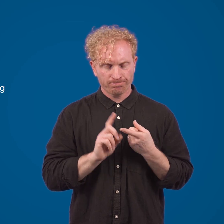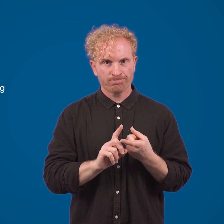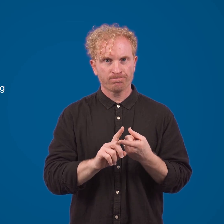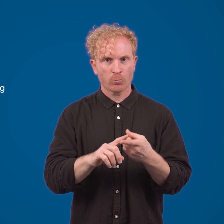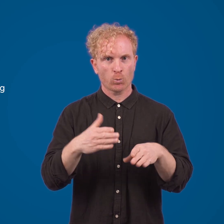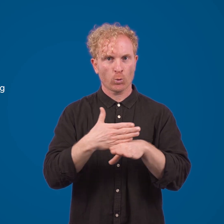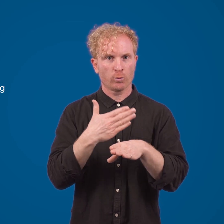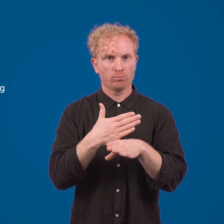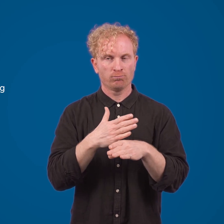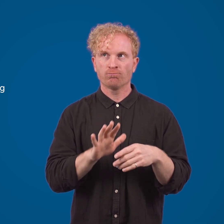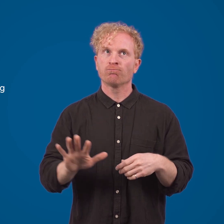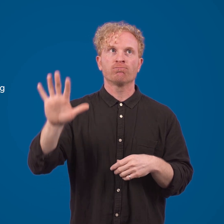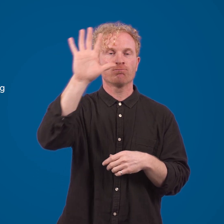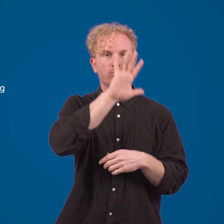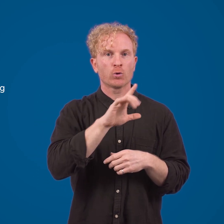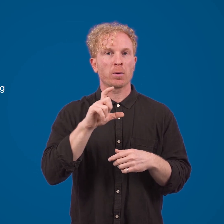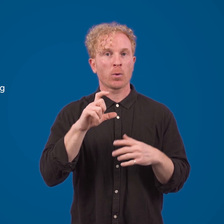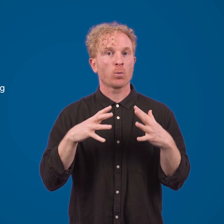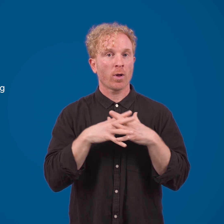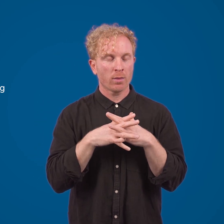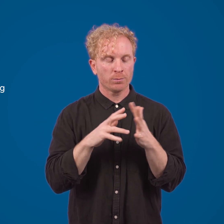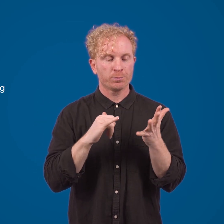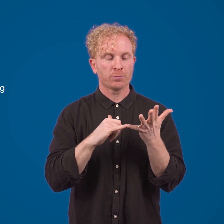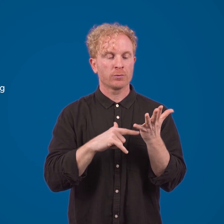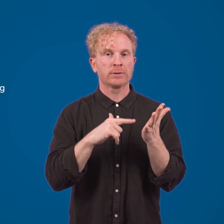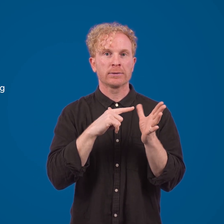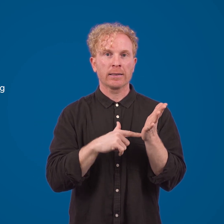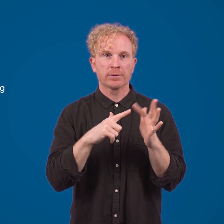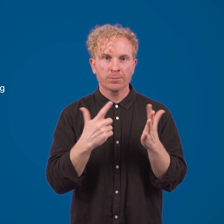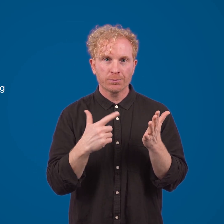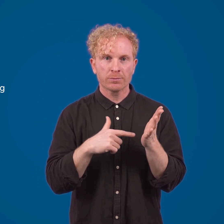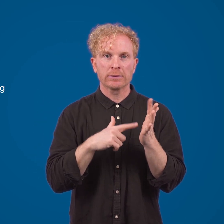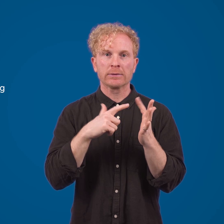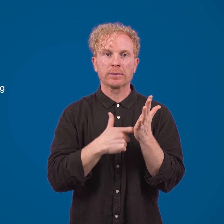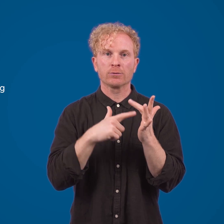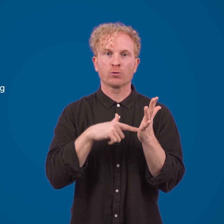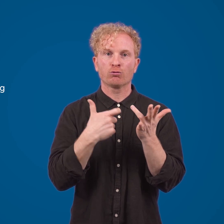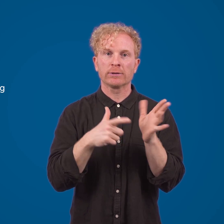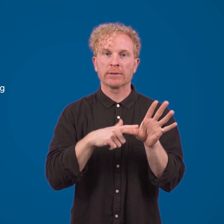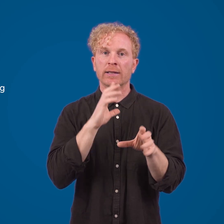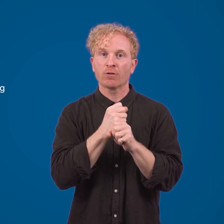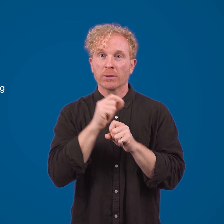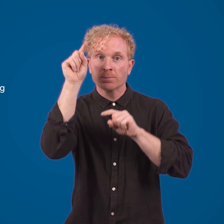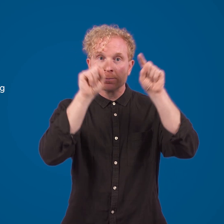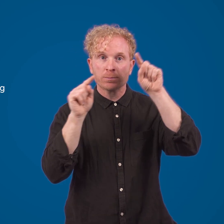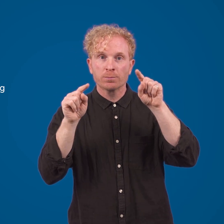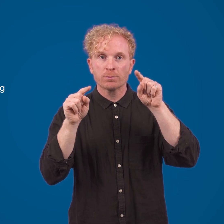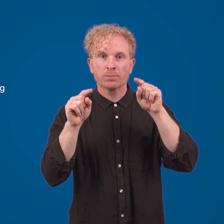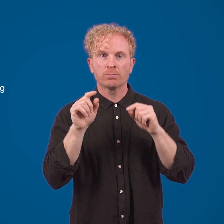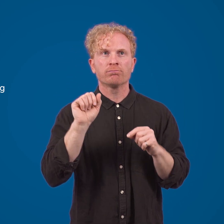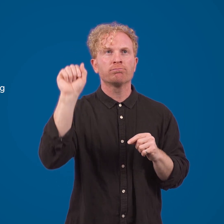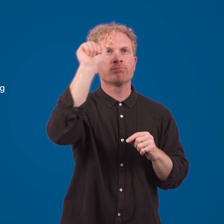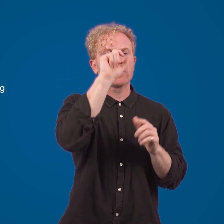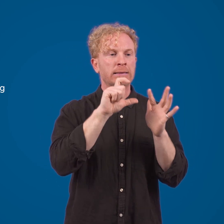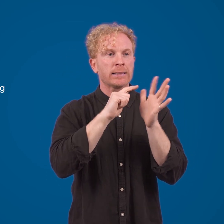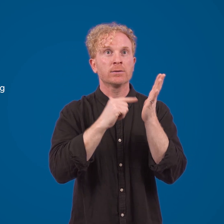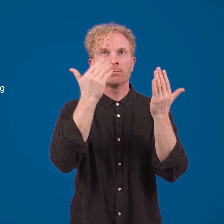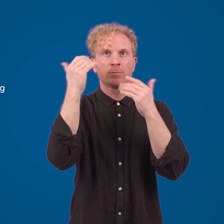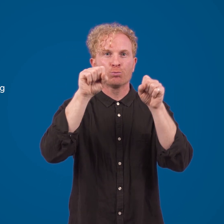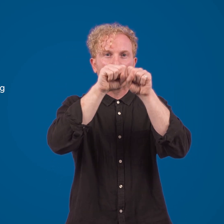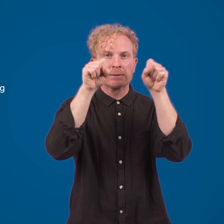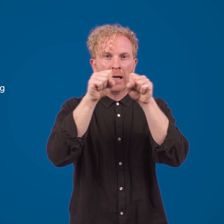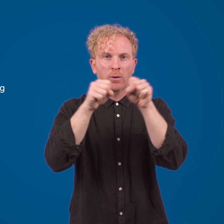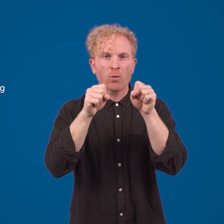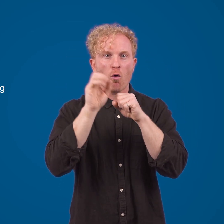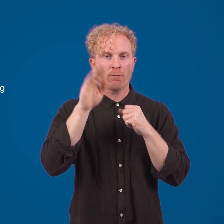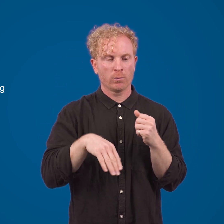Work to continue across the Australian Government agencies, state and territory governments to break down data